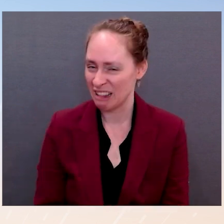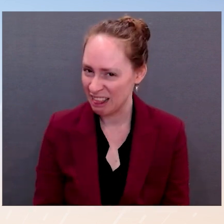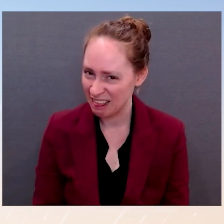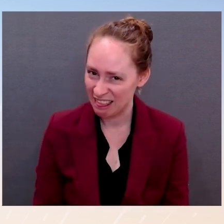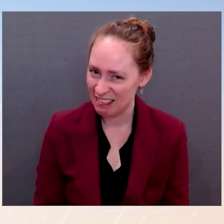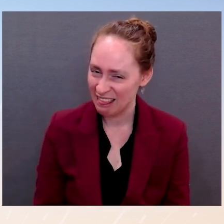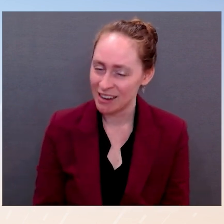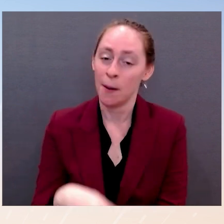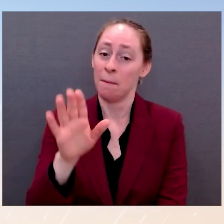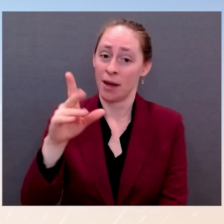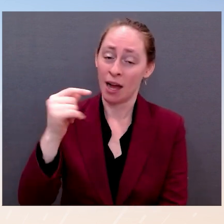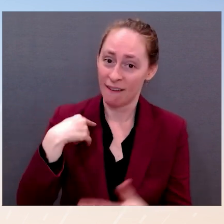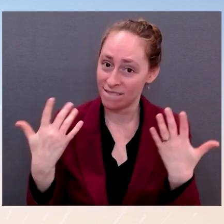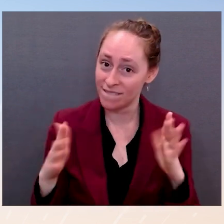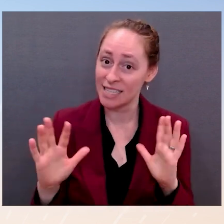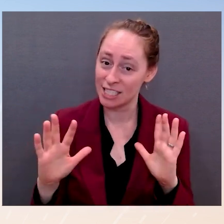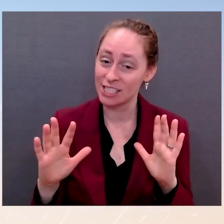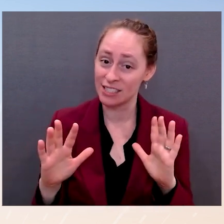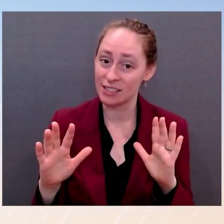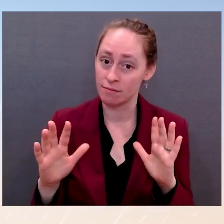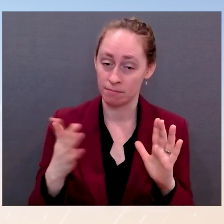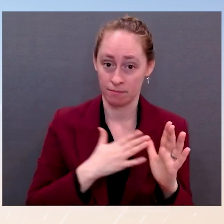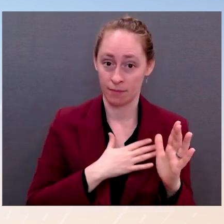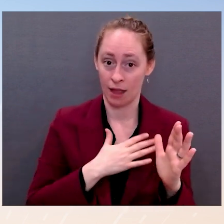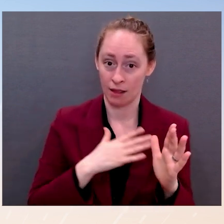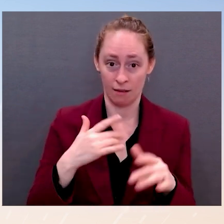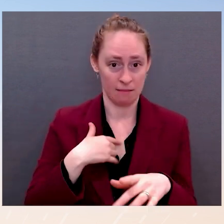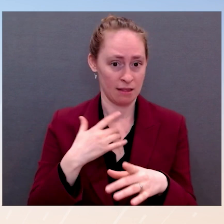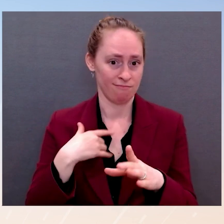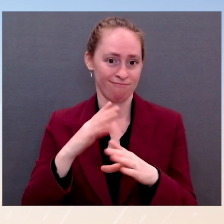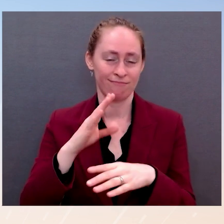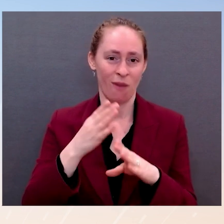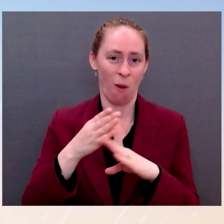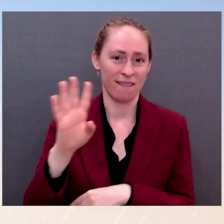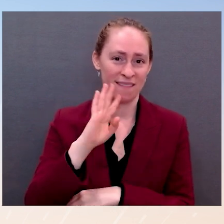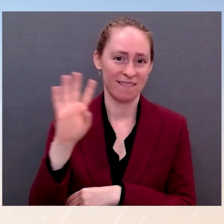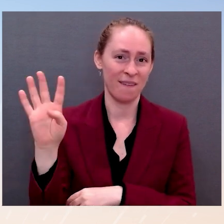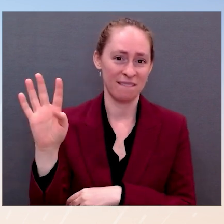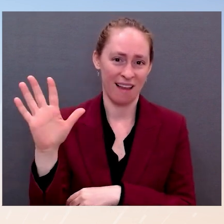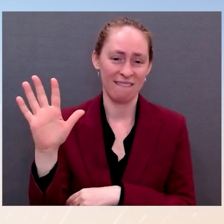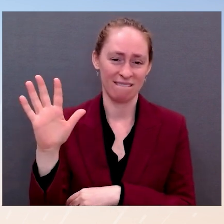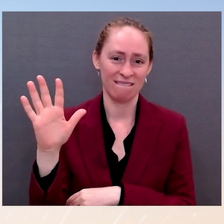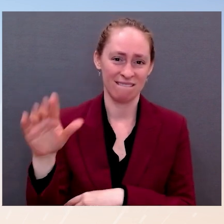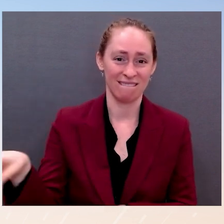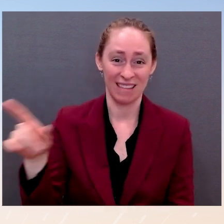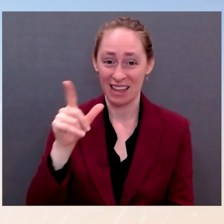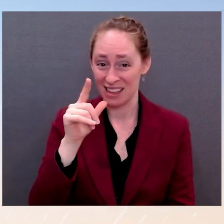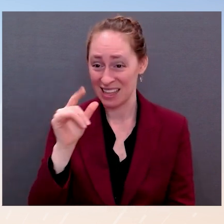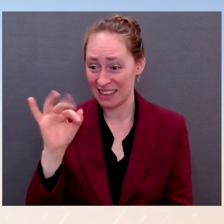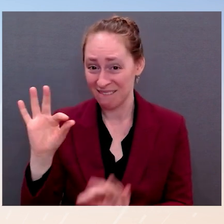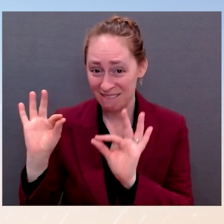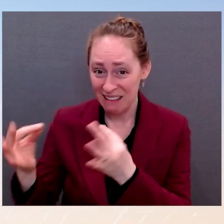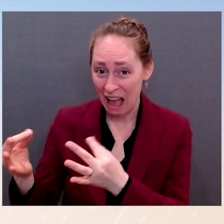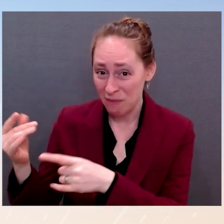But I have a family history of colon cancer and I am over the age of forty five. And they suggest if you're over the age of 45